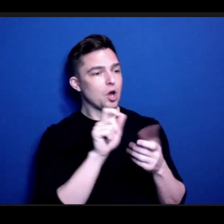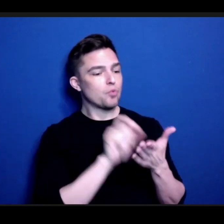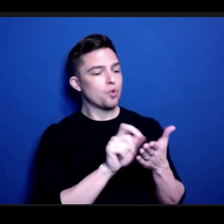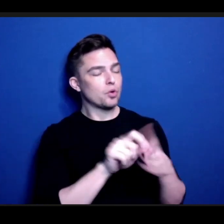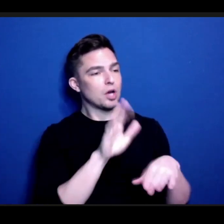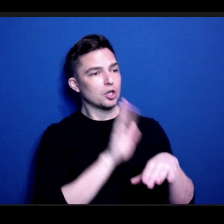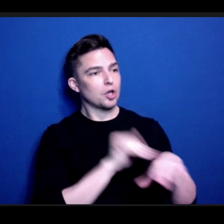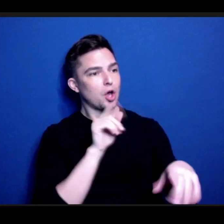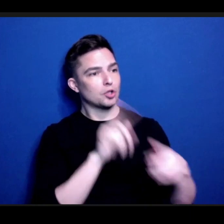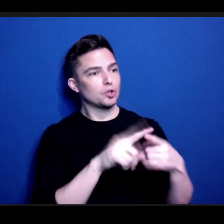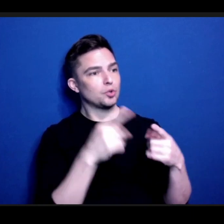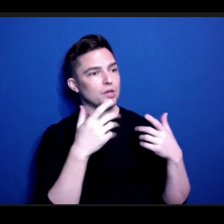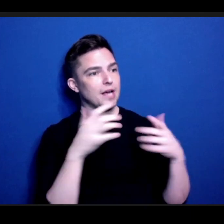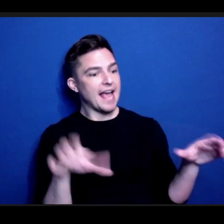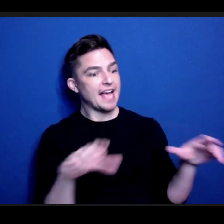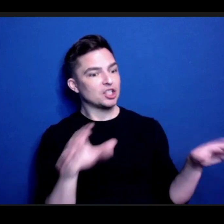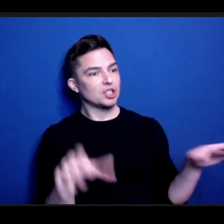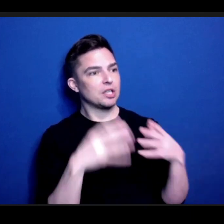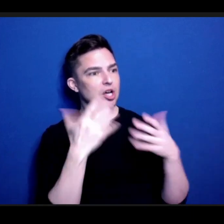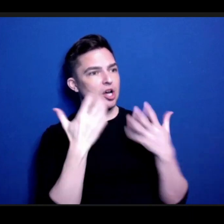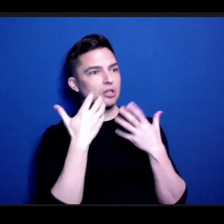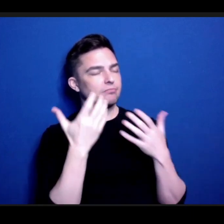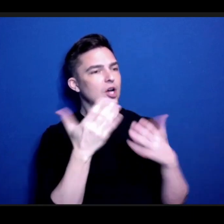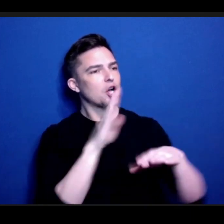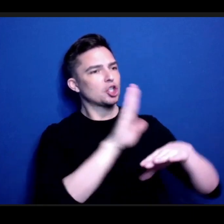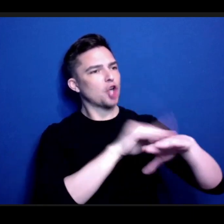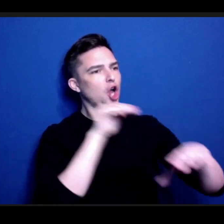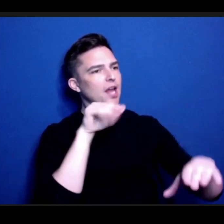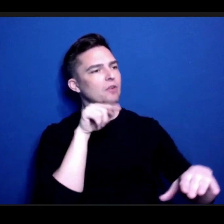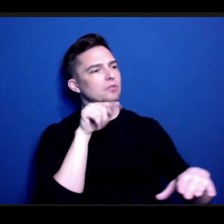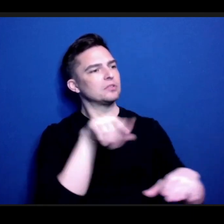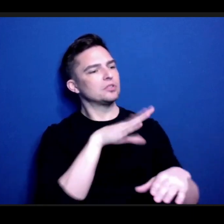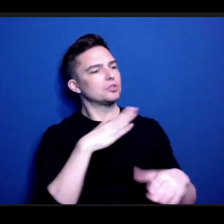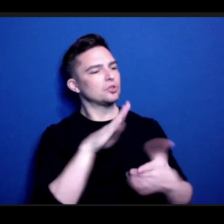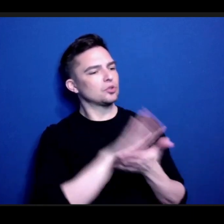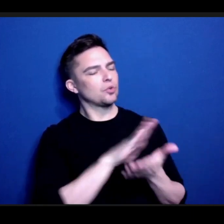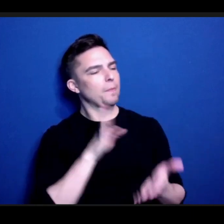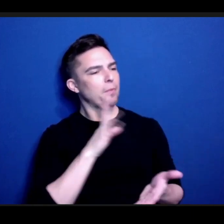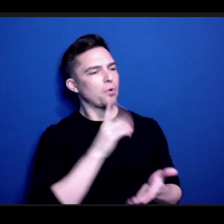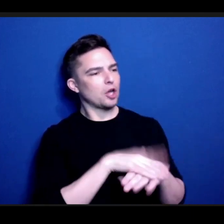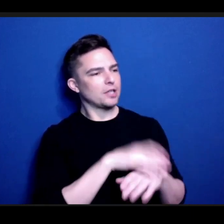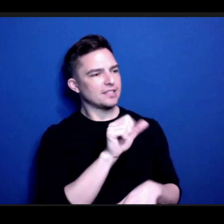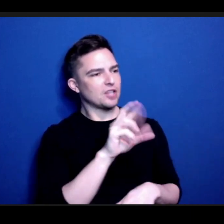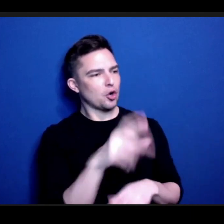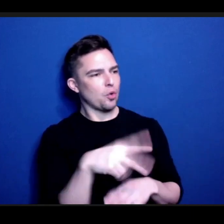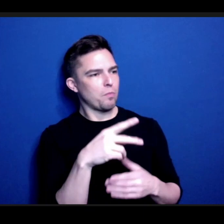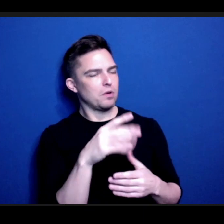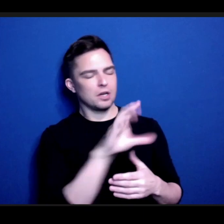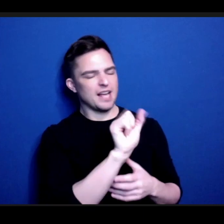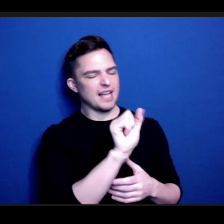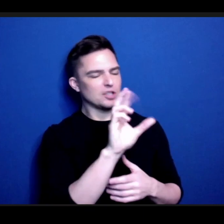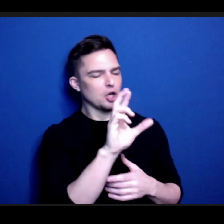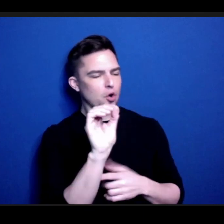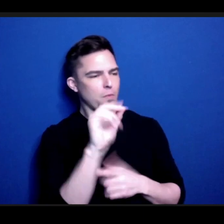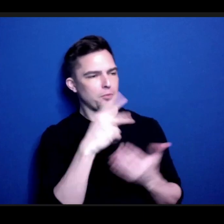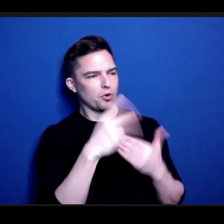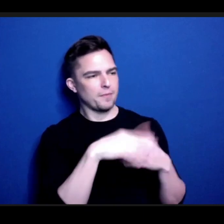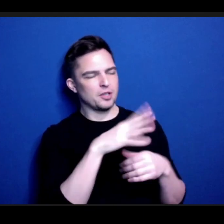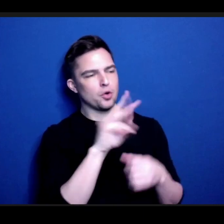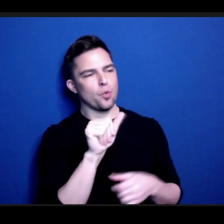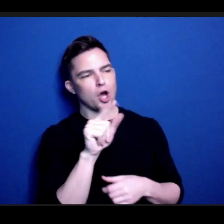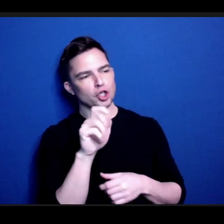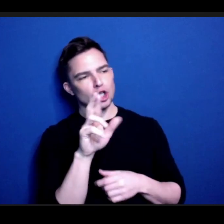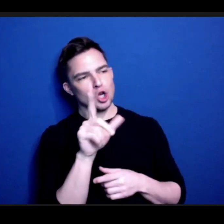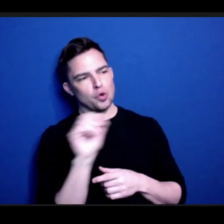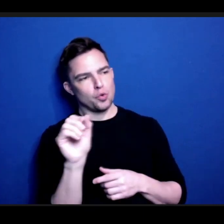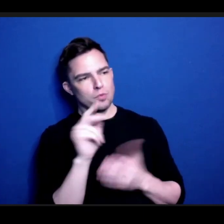out of their school board around the SRO program in Waterloo Region. And so in Waterloo, currently